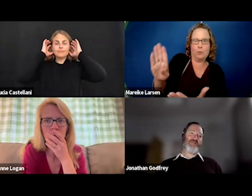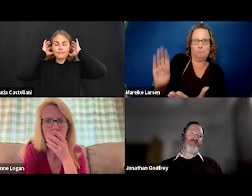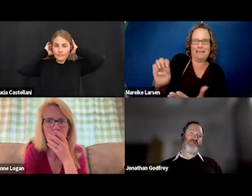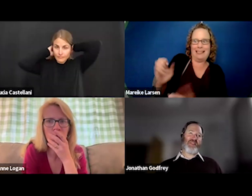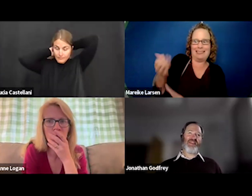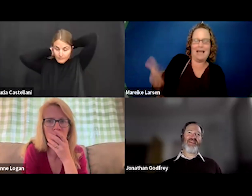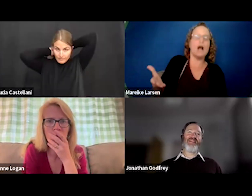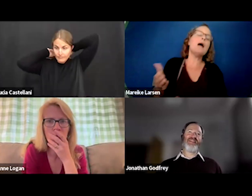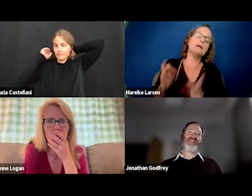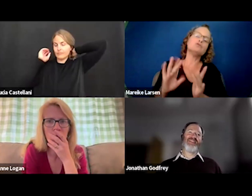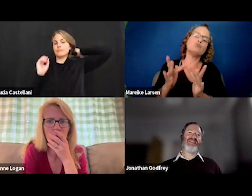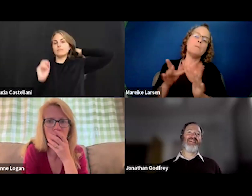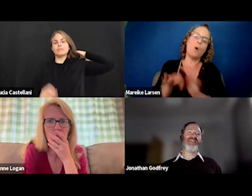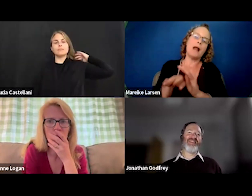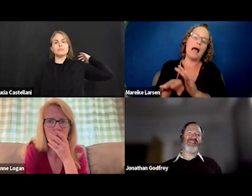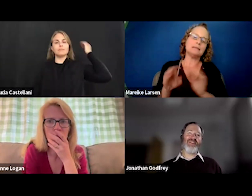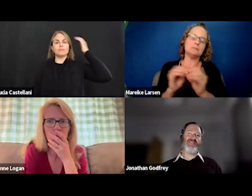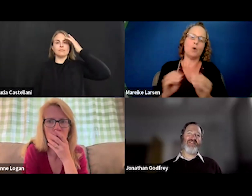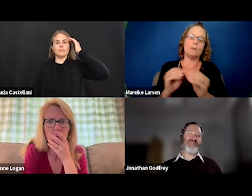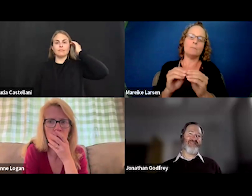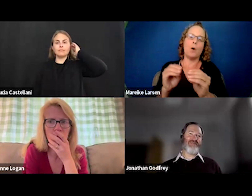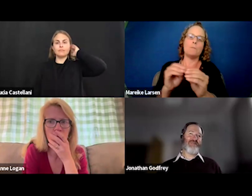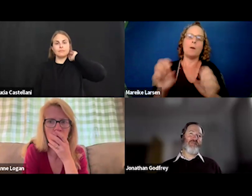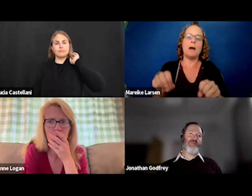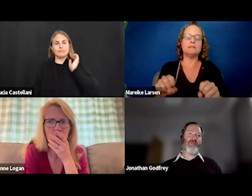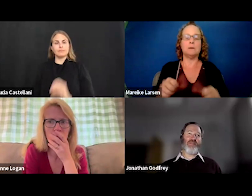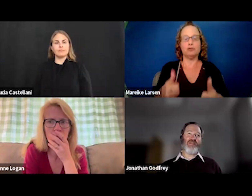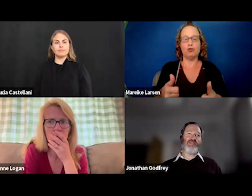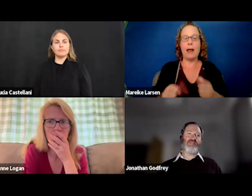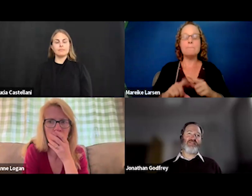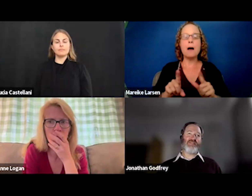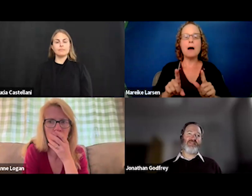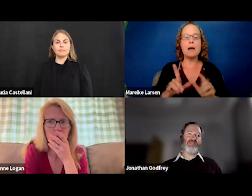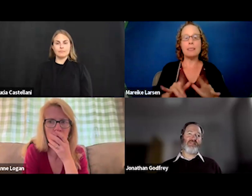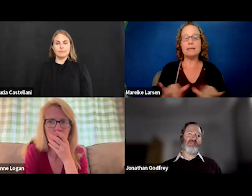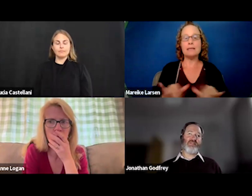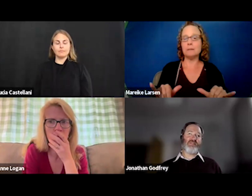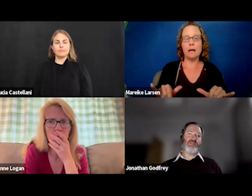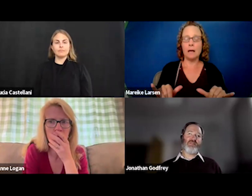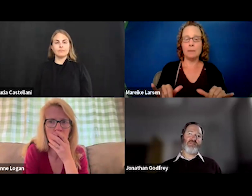becoming more and more possible, which is great. And at the same time, it also is important to think